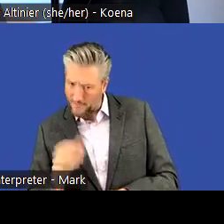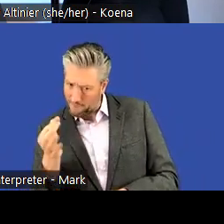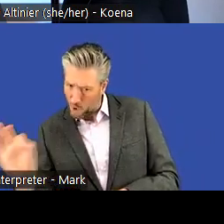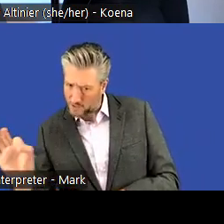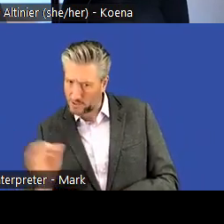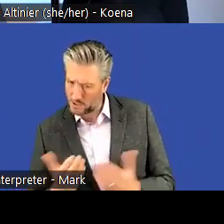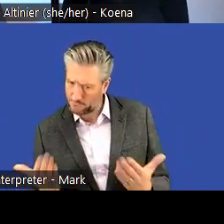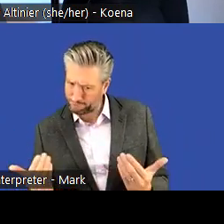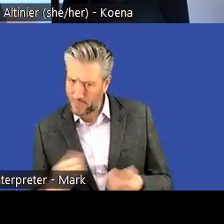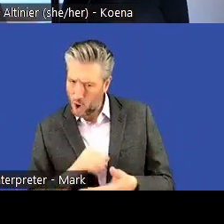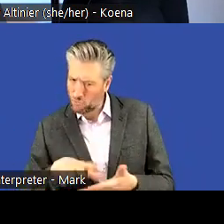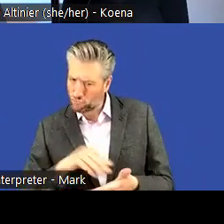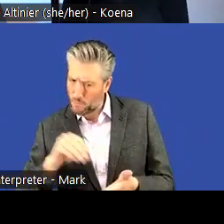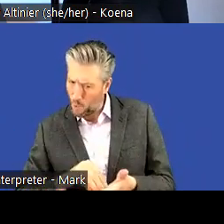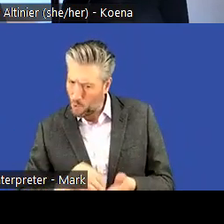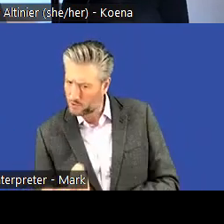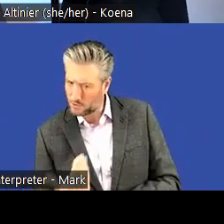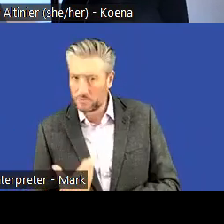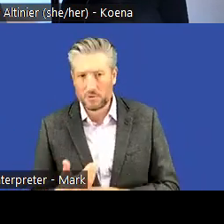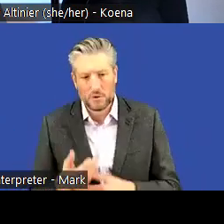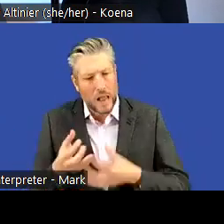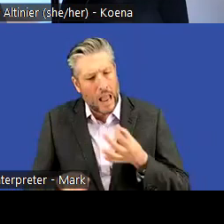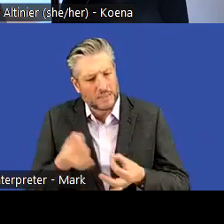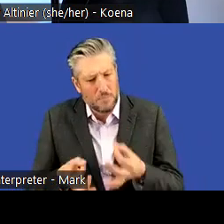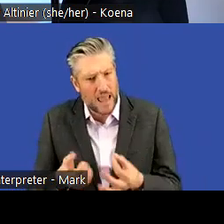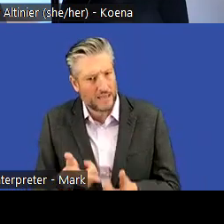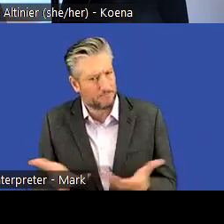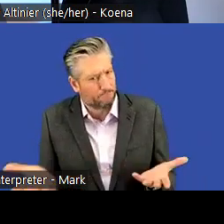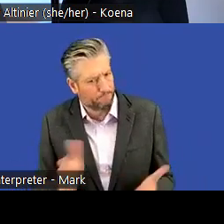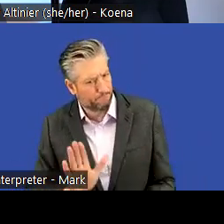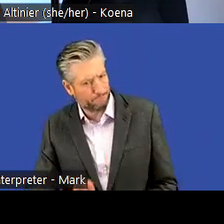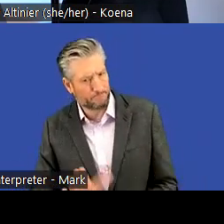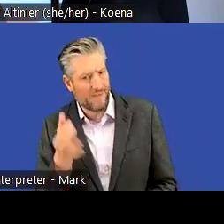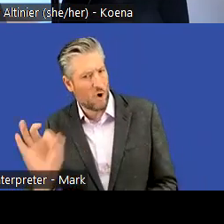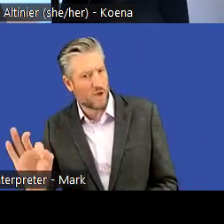So that's a good thing. And we have a strong social movement in France.